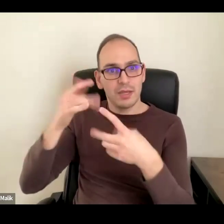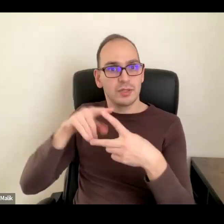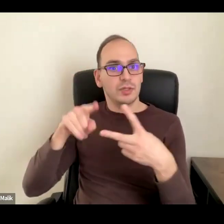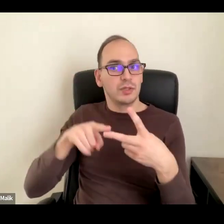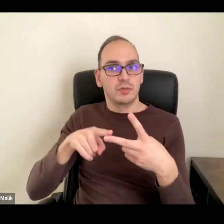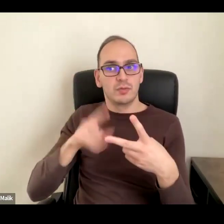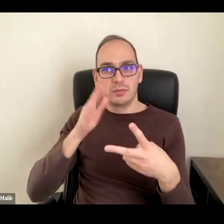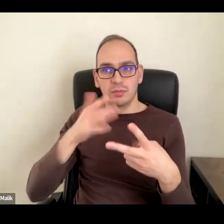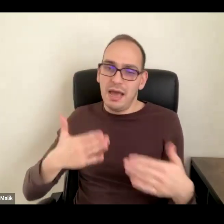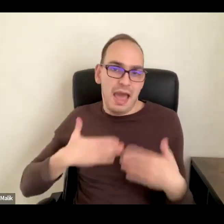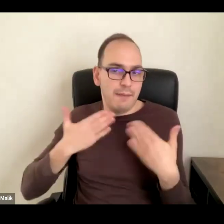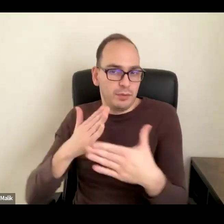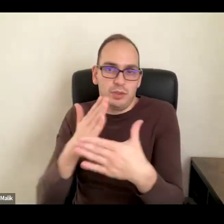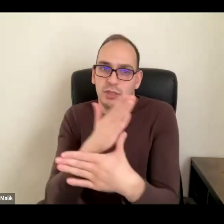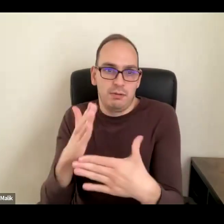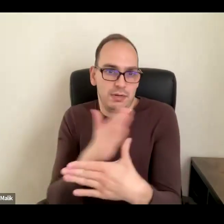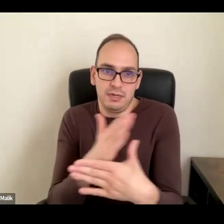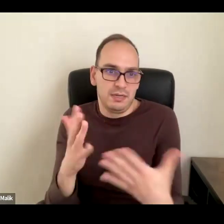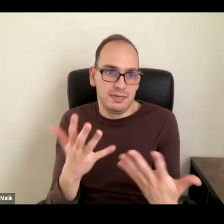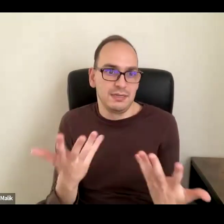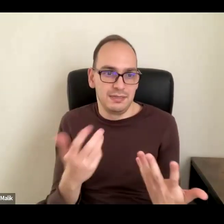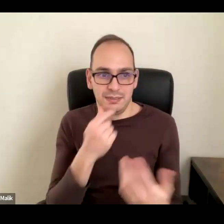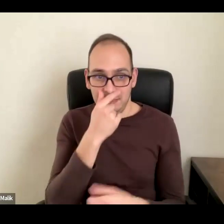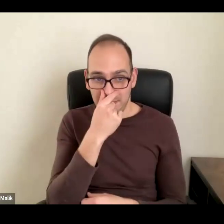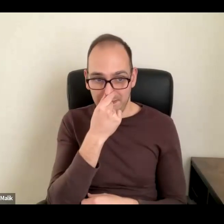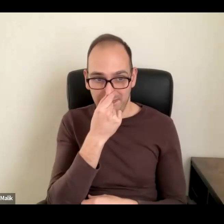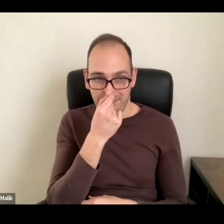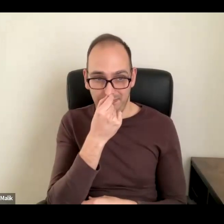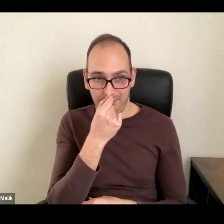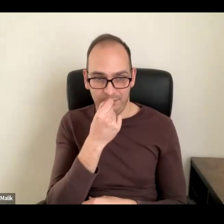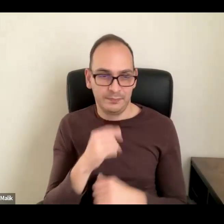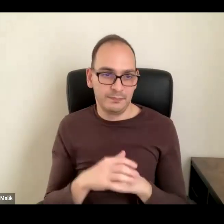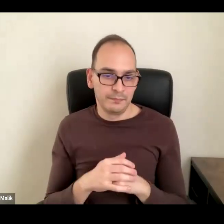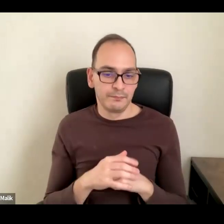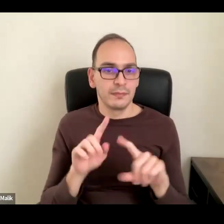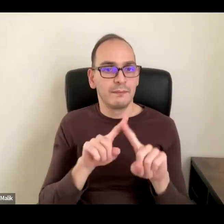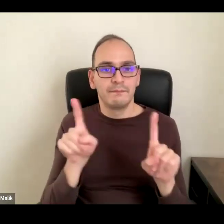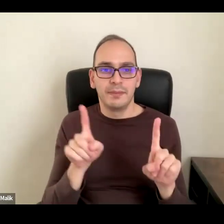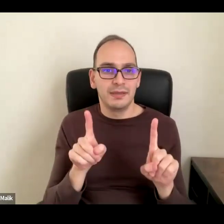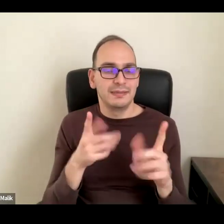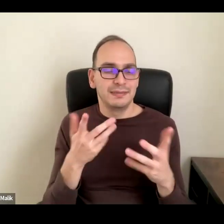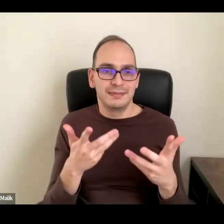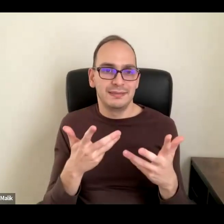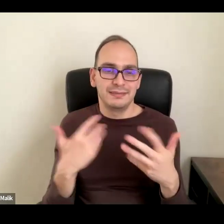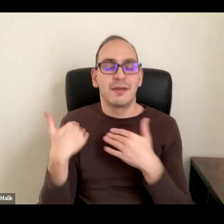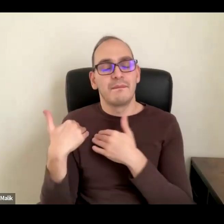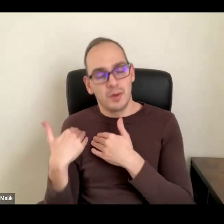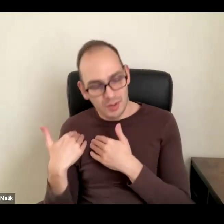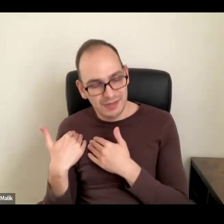we're happy to share it with you. But it it's a you know it's a burden on us. We it does take